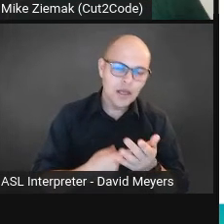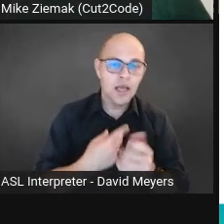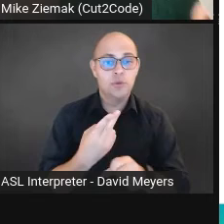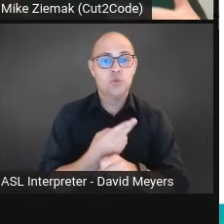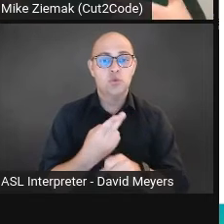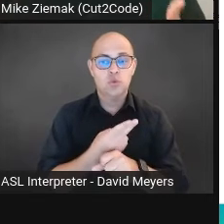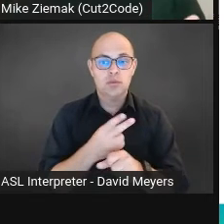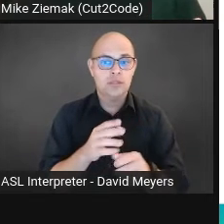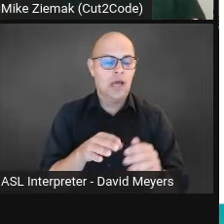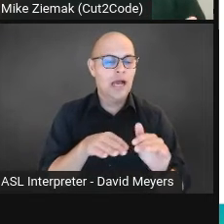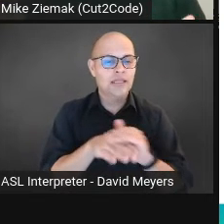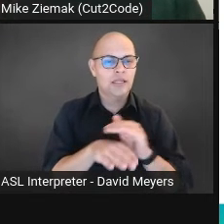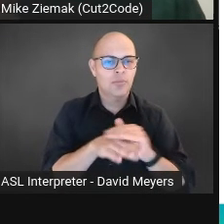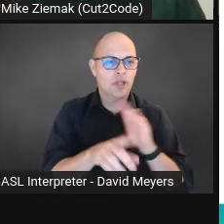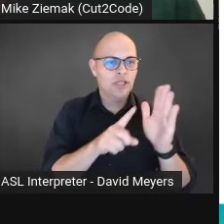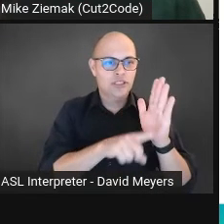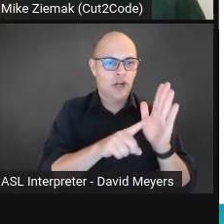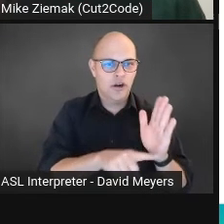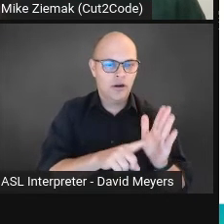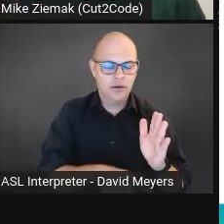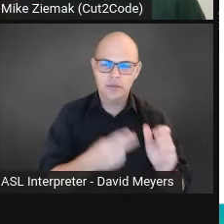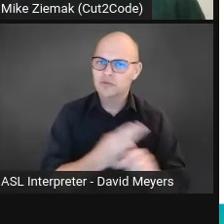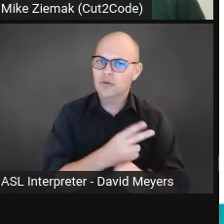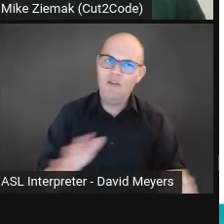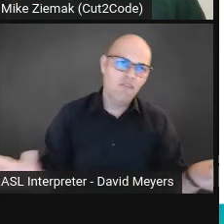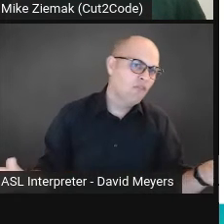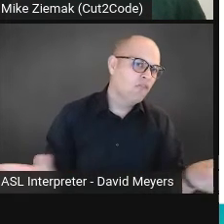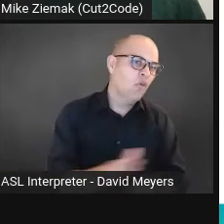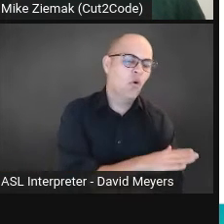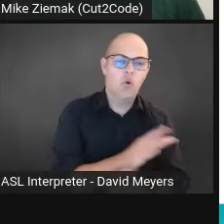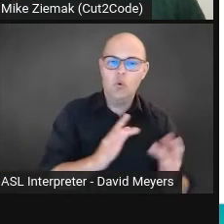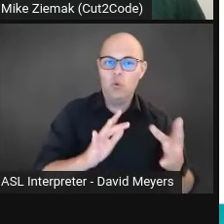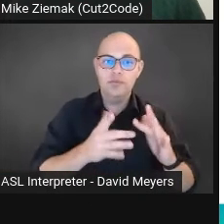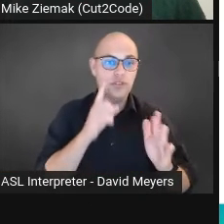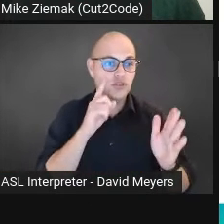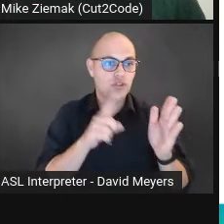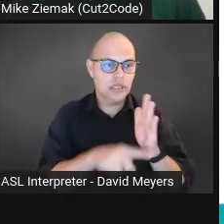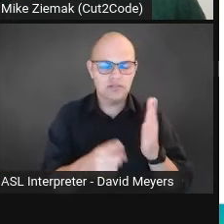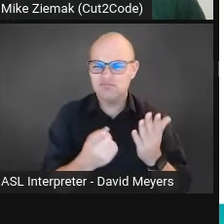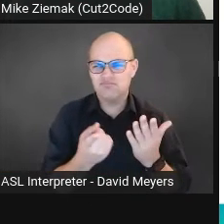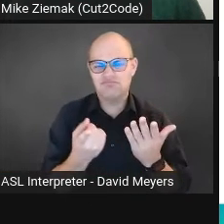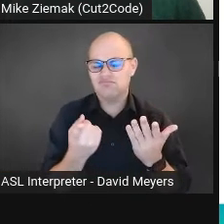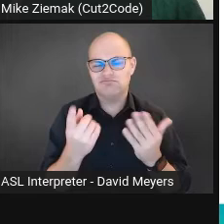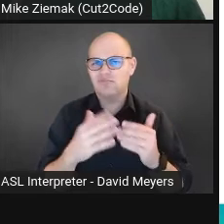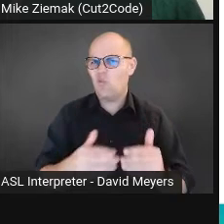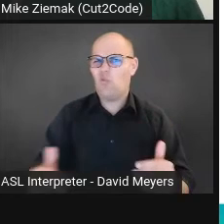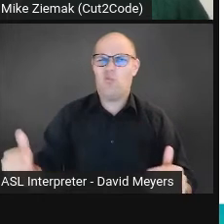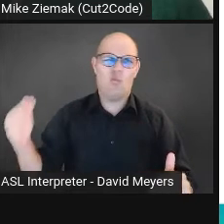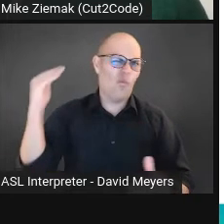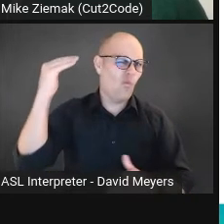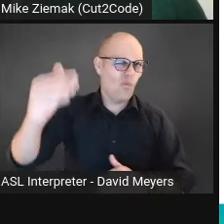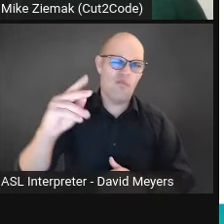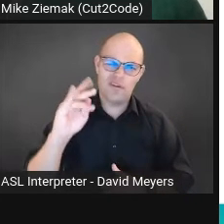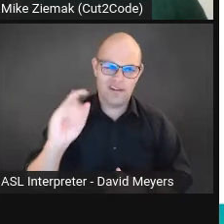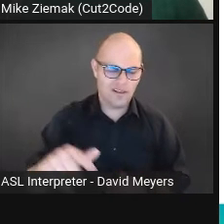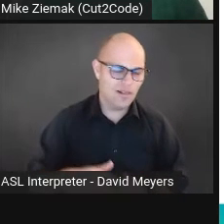like running a full website check would be an overkill. If we want to check certain color combinations, we can just opt